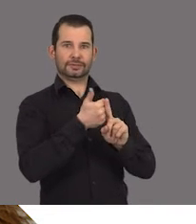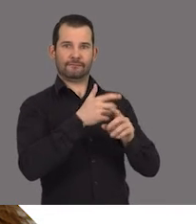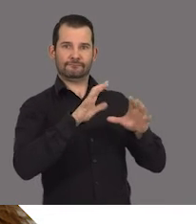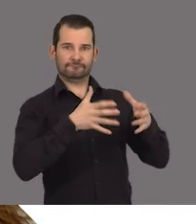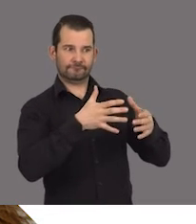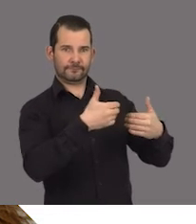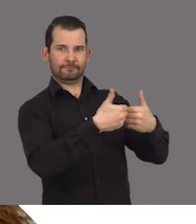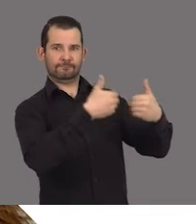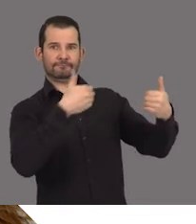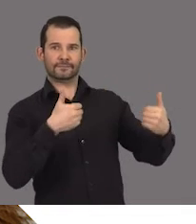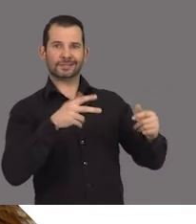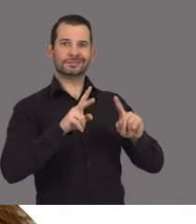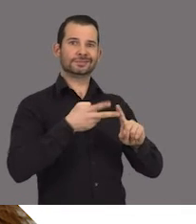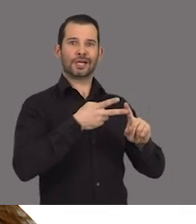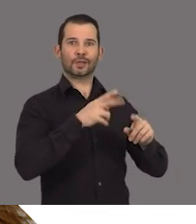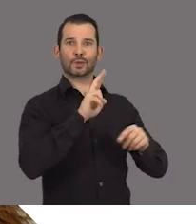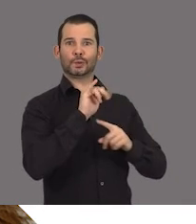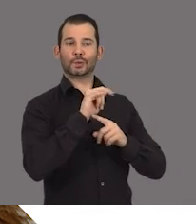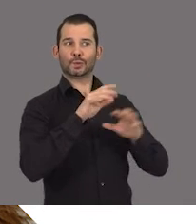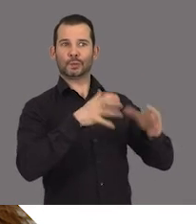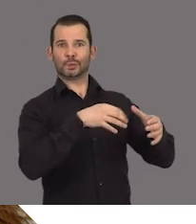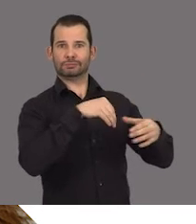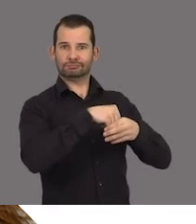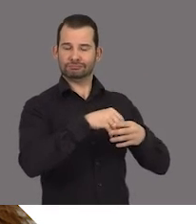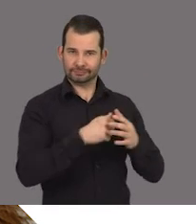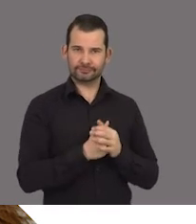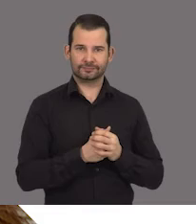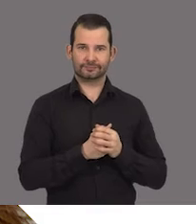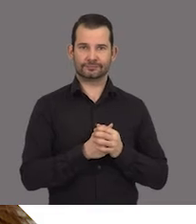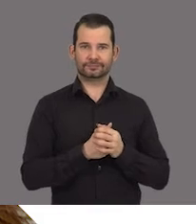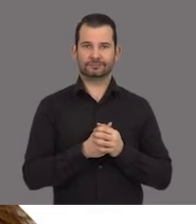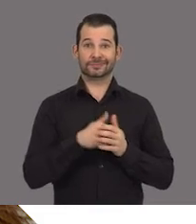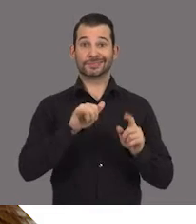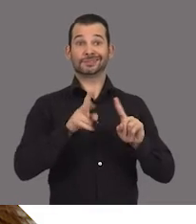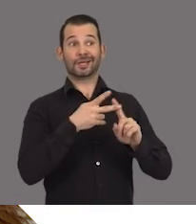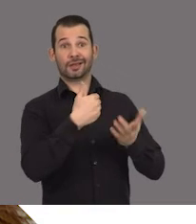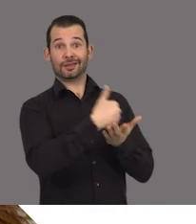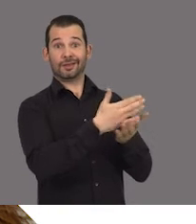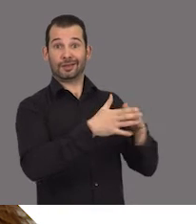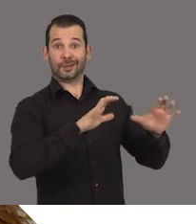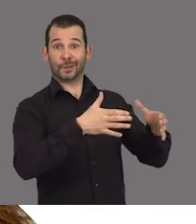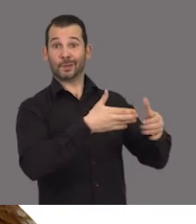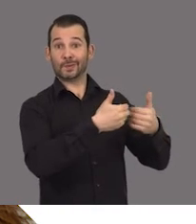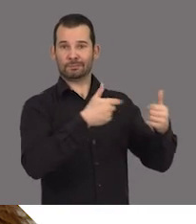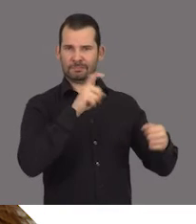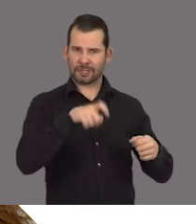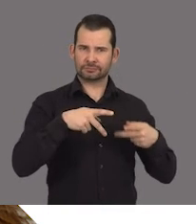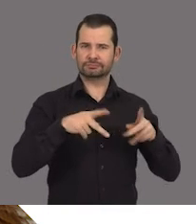The secondary unit must allow an adult 65 years of age or older, or an adult who is